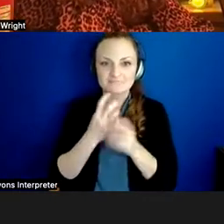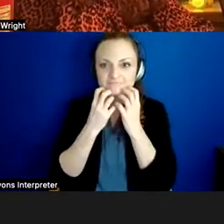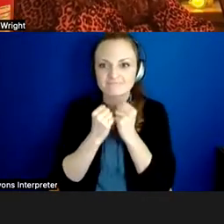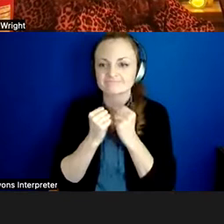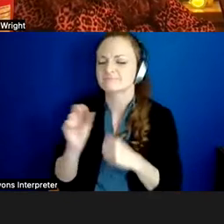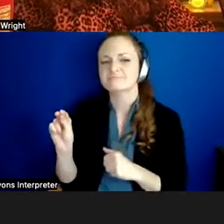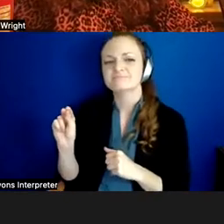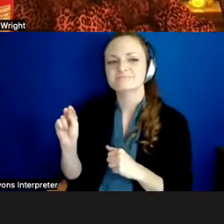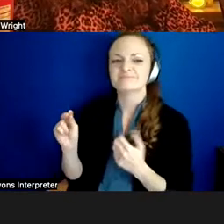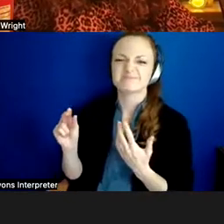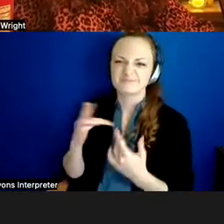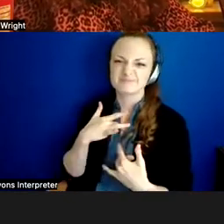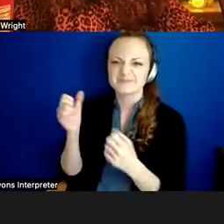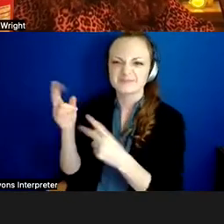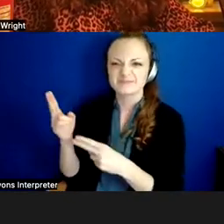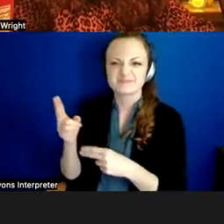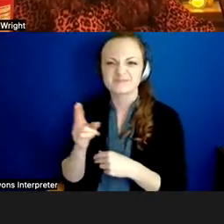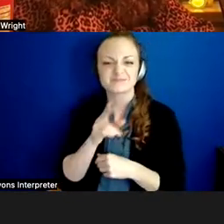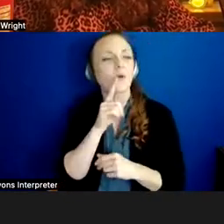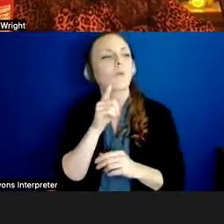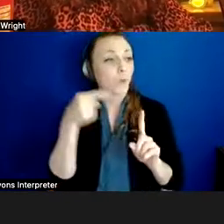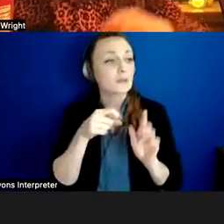Yeah, it just gets simple. 19:33:07 It's just a simple thing. Yeah, cool